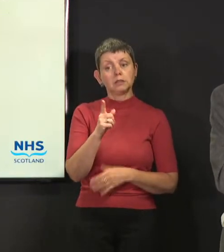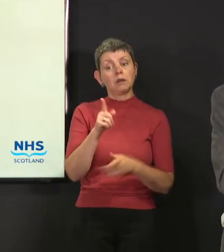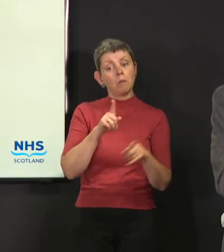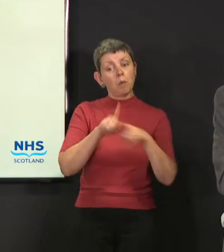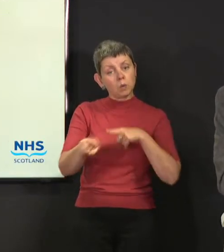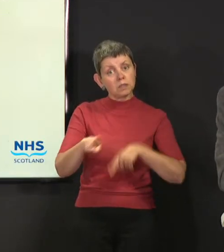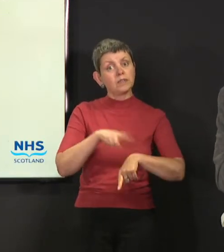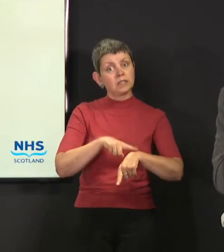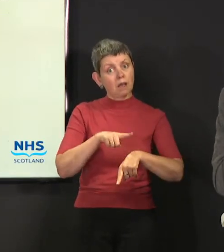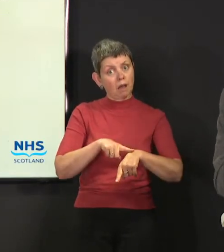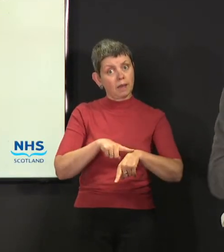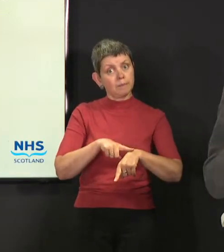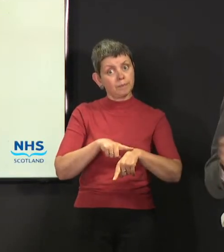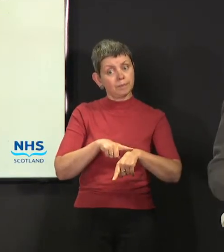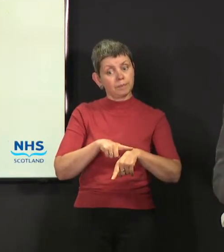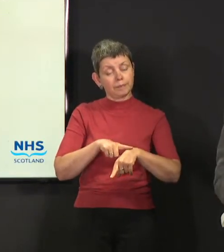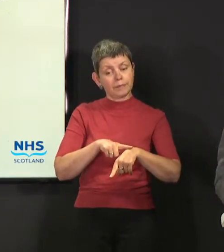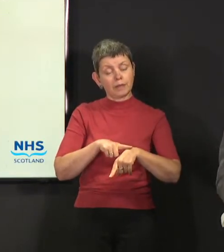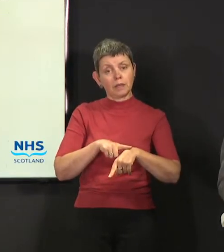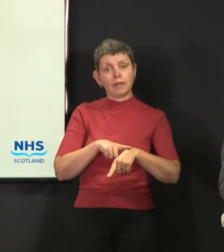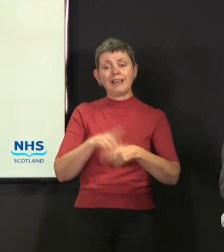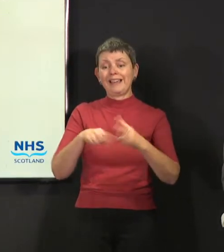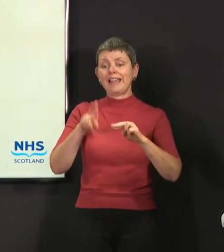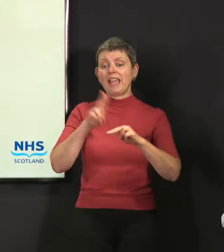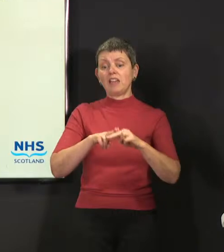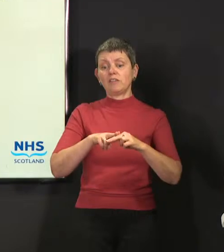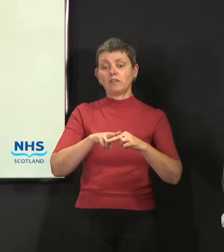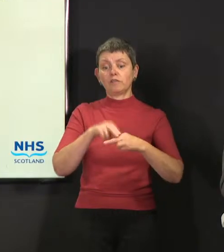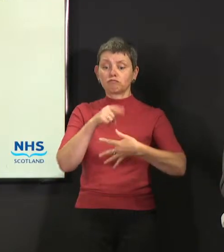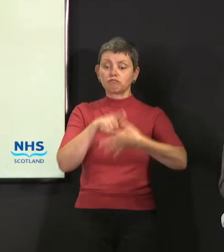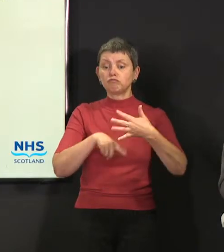usually, when the rules are broken, that gets more likely. I don't know if that happened